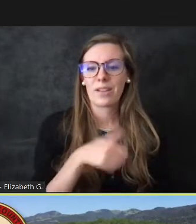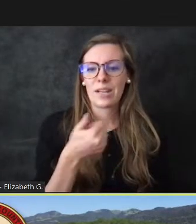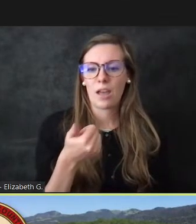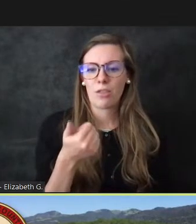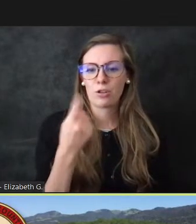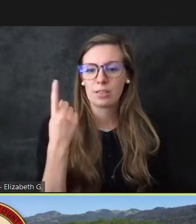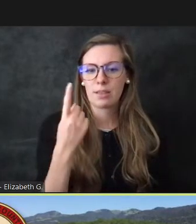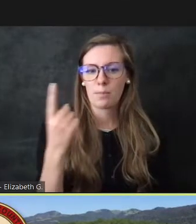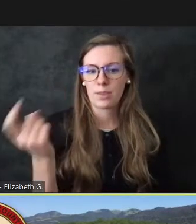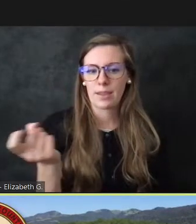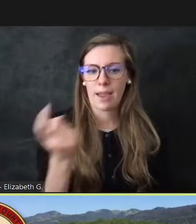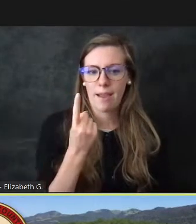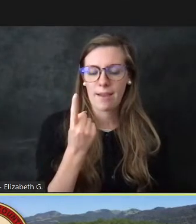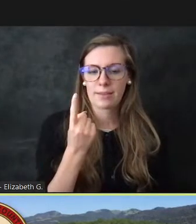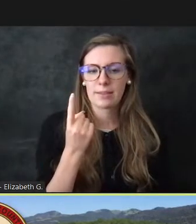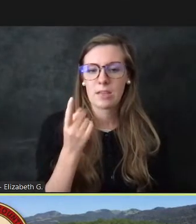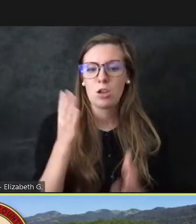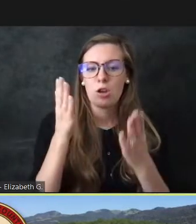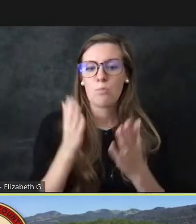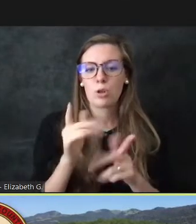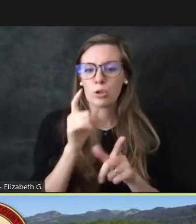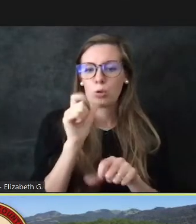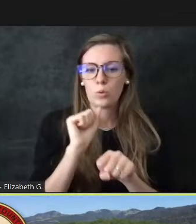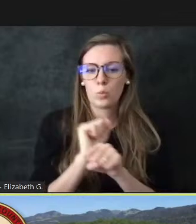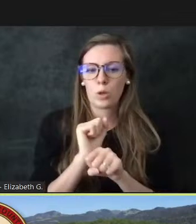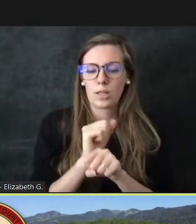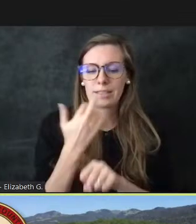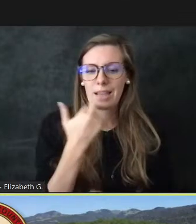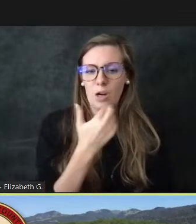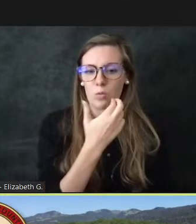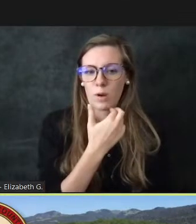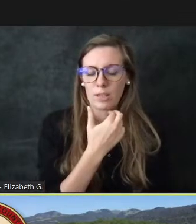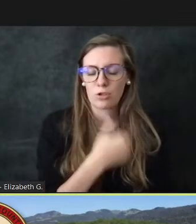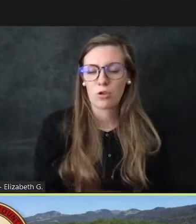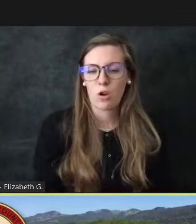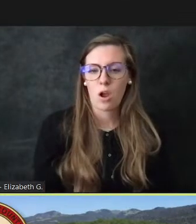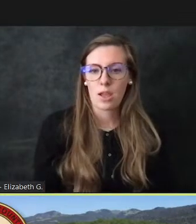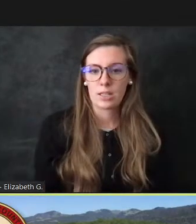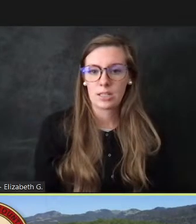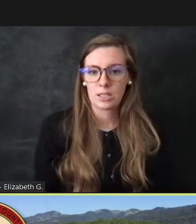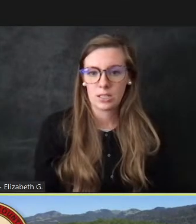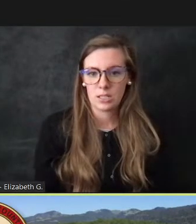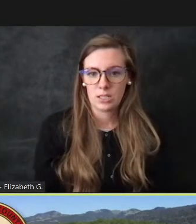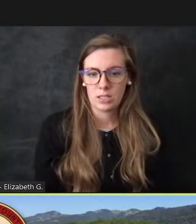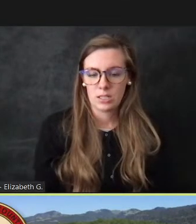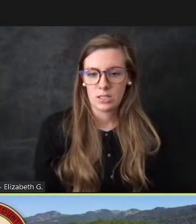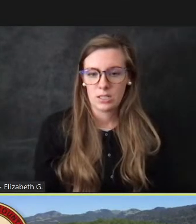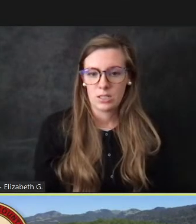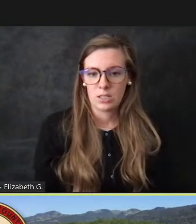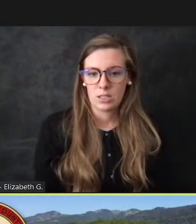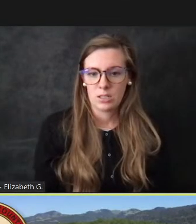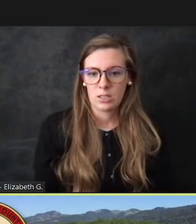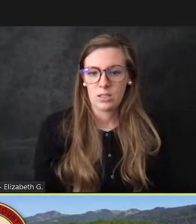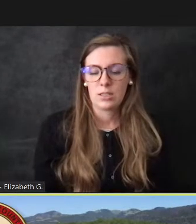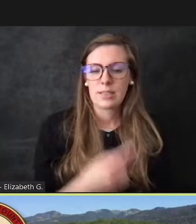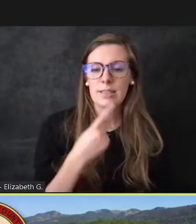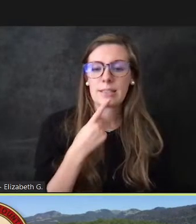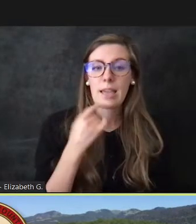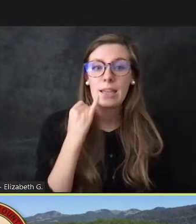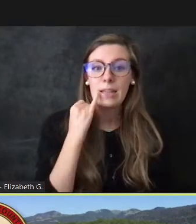a person that works at a restaurant asked me. So I don't know if we have a question, the answer to this. But if the variant of the doctor van is